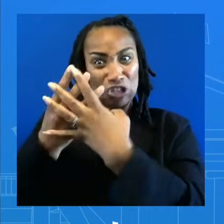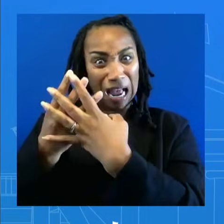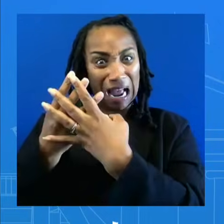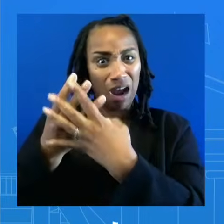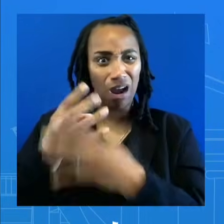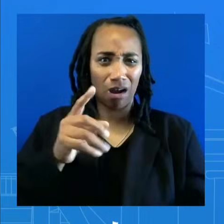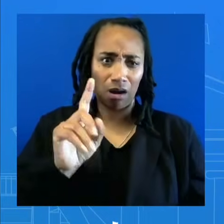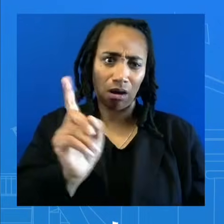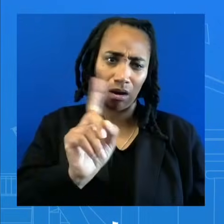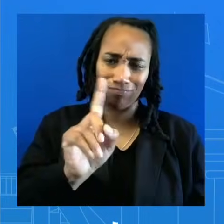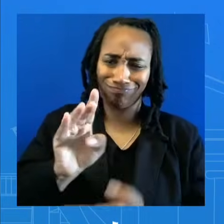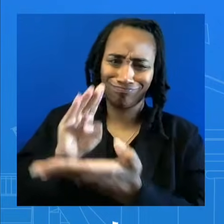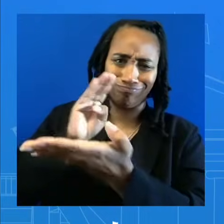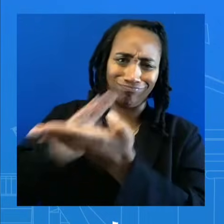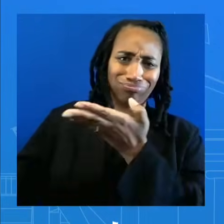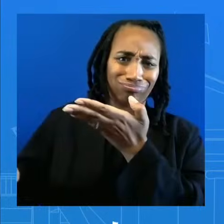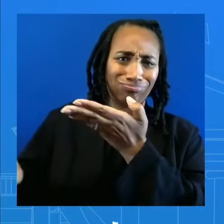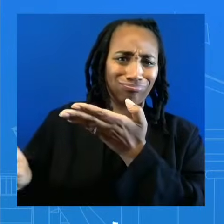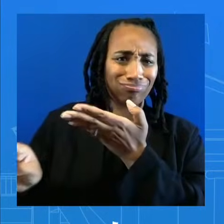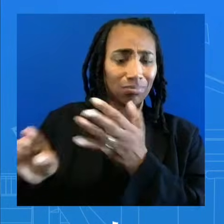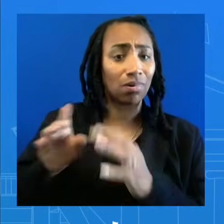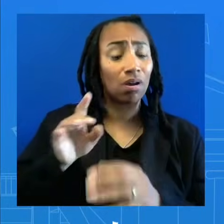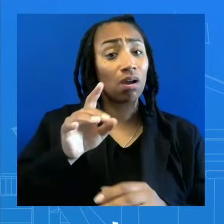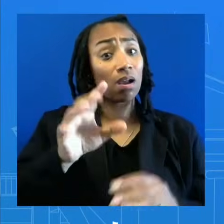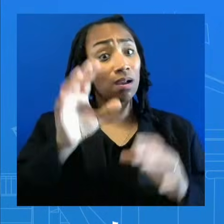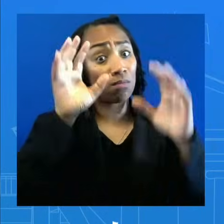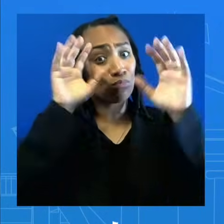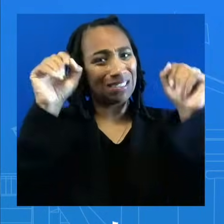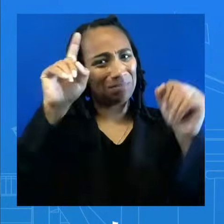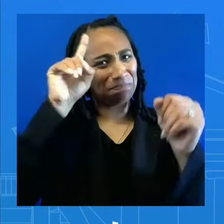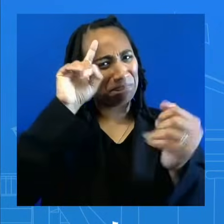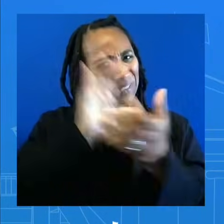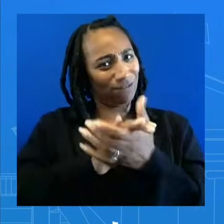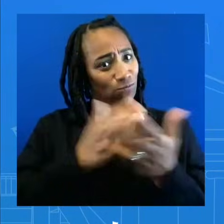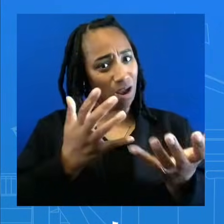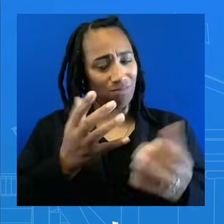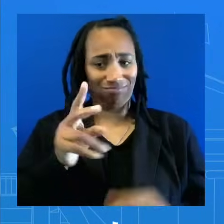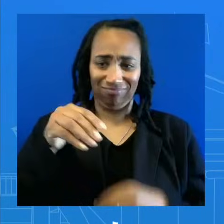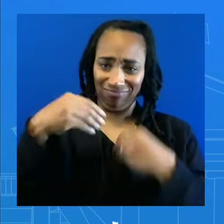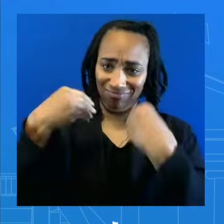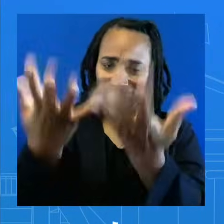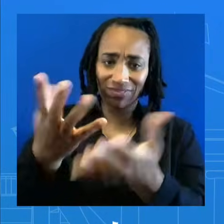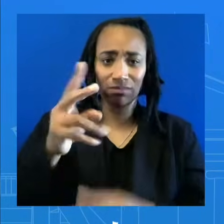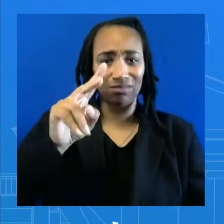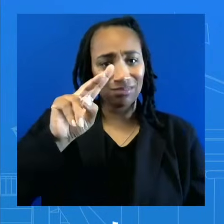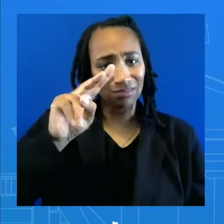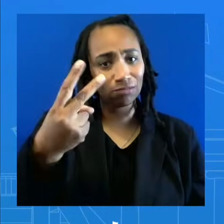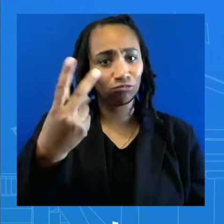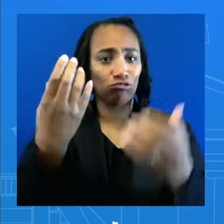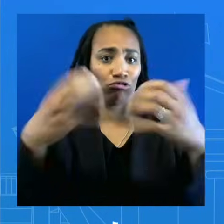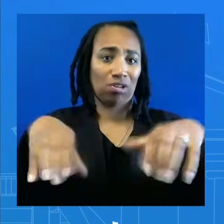For far too long, our criminal justice system has closed doors of opportunity for too many people